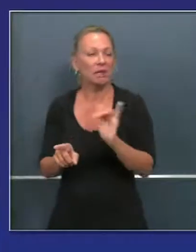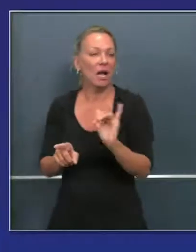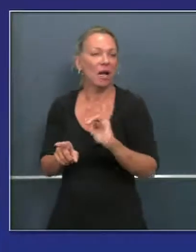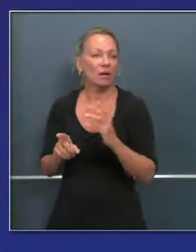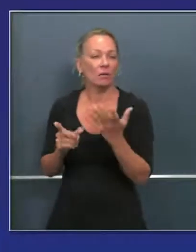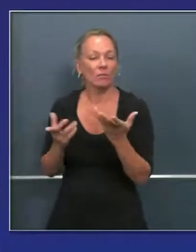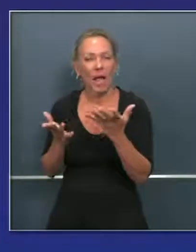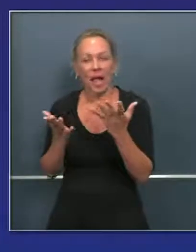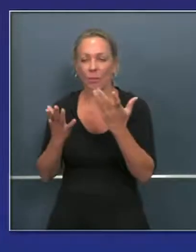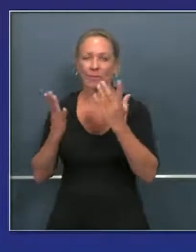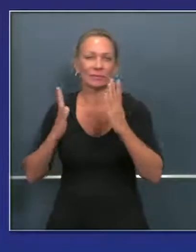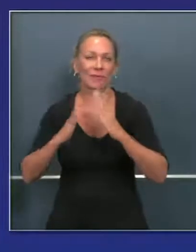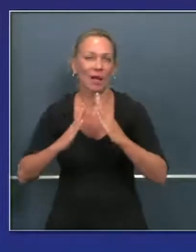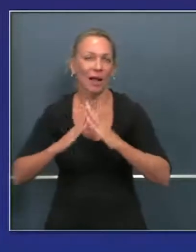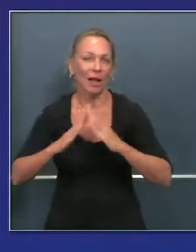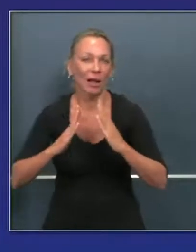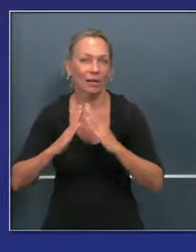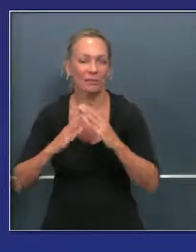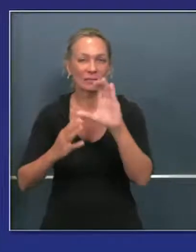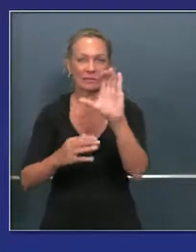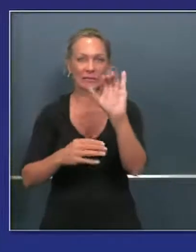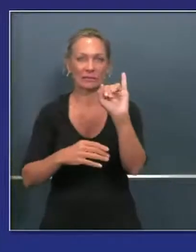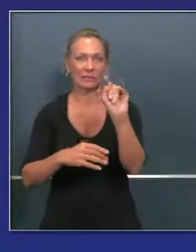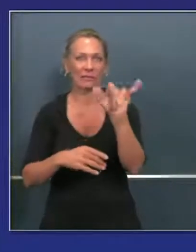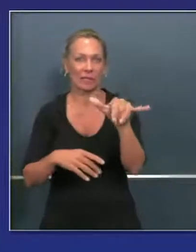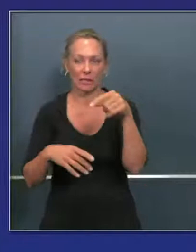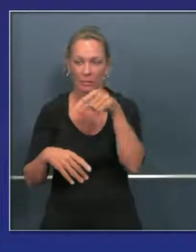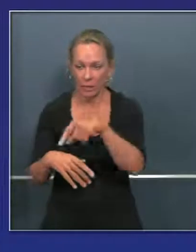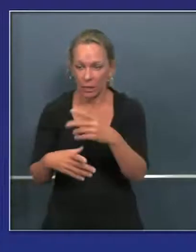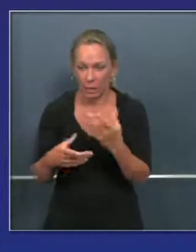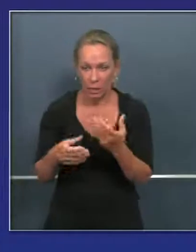different conditions so when you look at the numbers you have to get in under the hood on